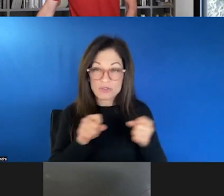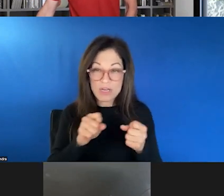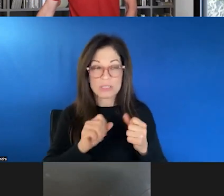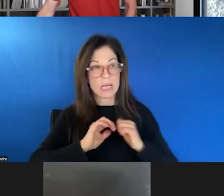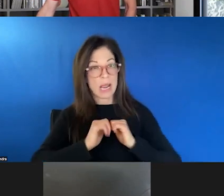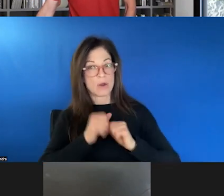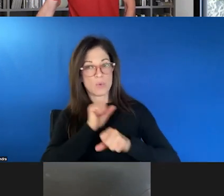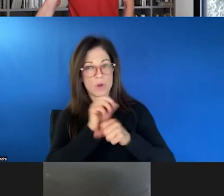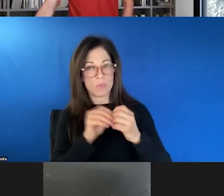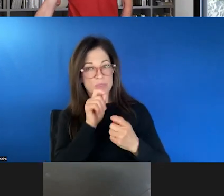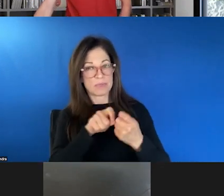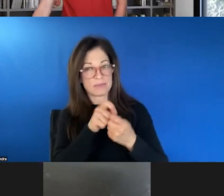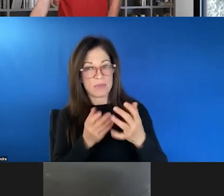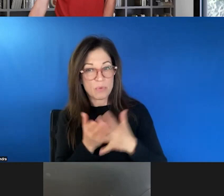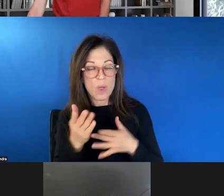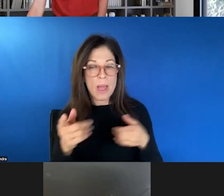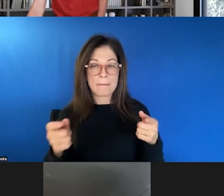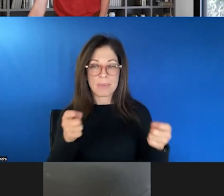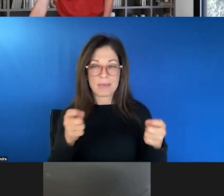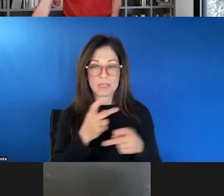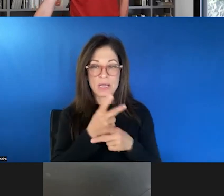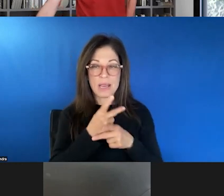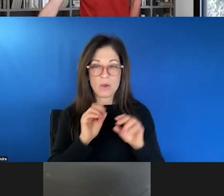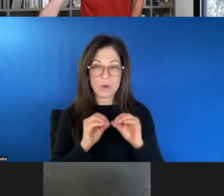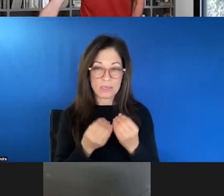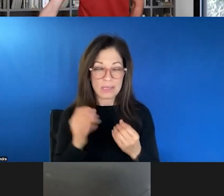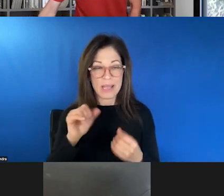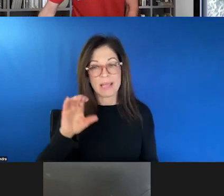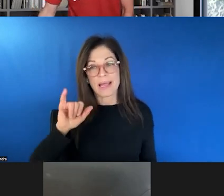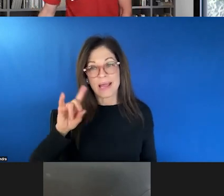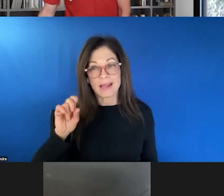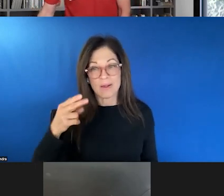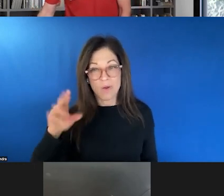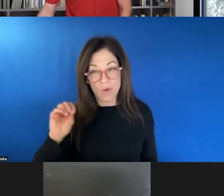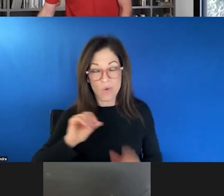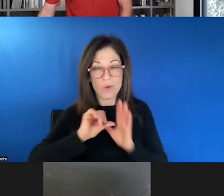SPECIFICALLY, MANAGE CARE ORGANIZATIONS. IDAHO HAD IT EARLIER IN